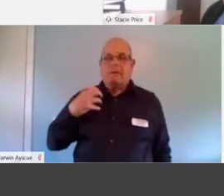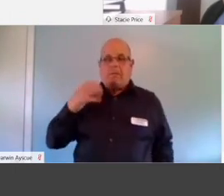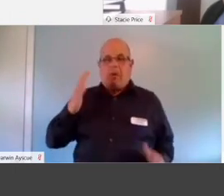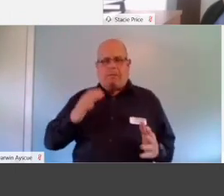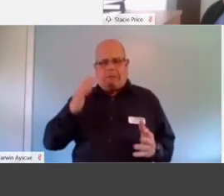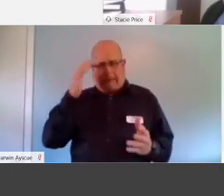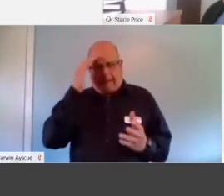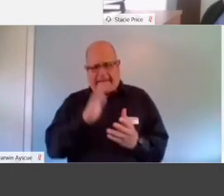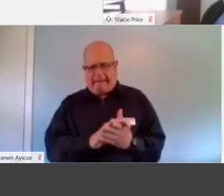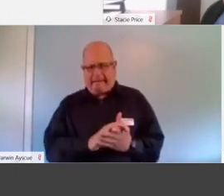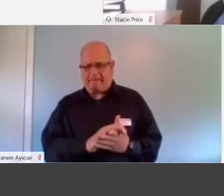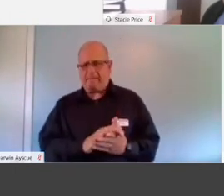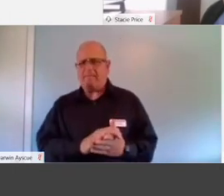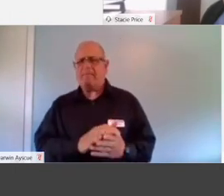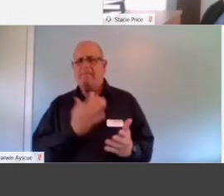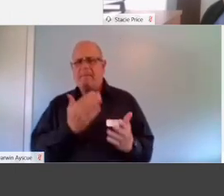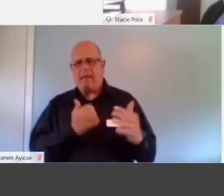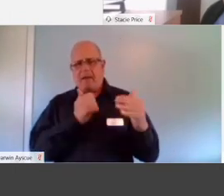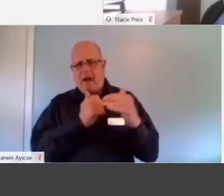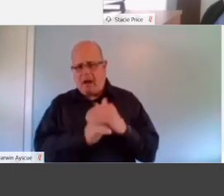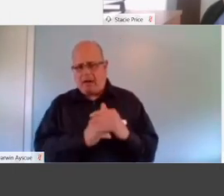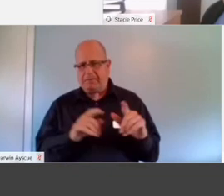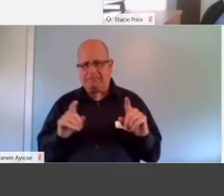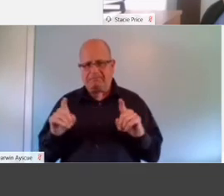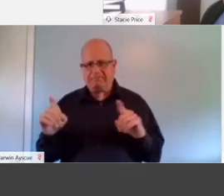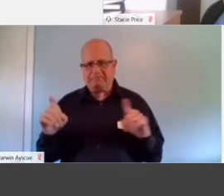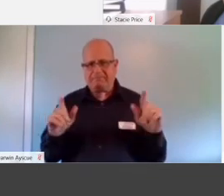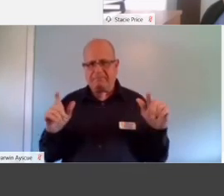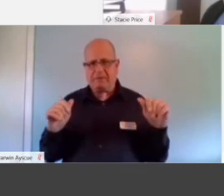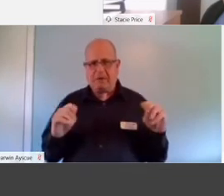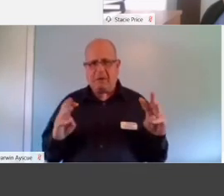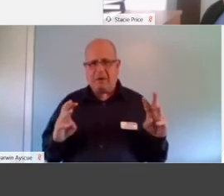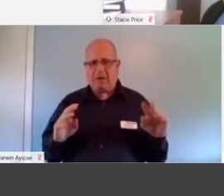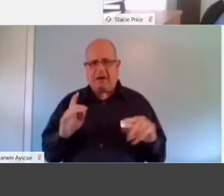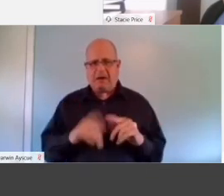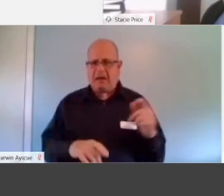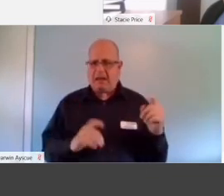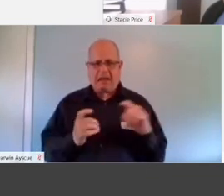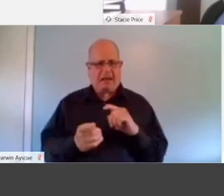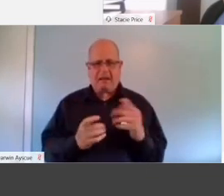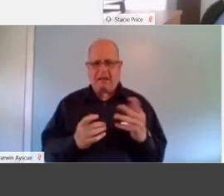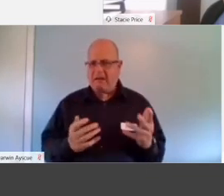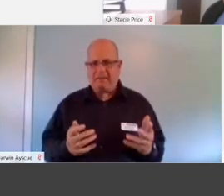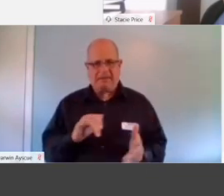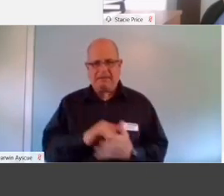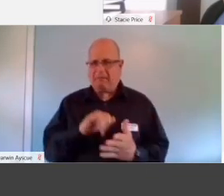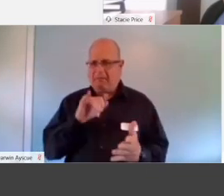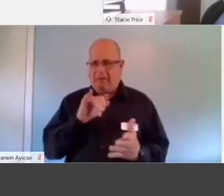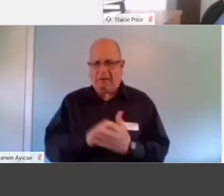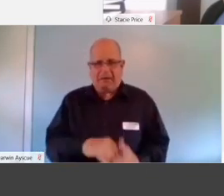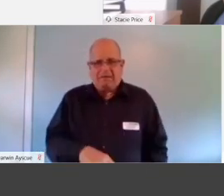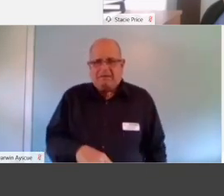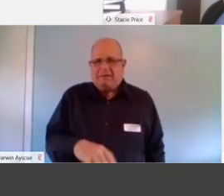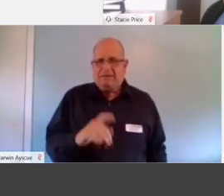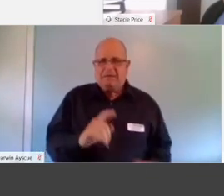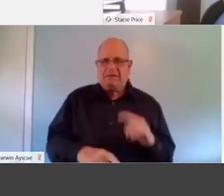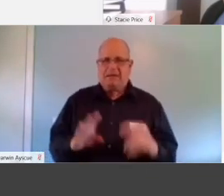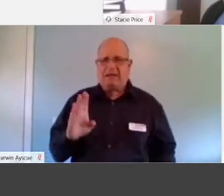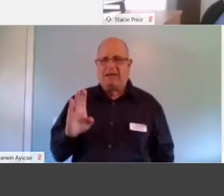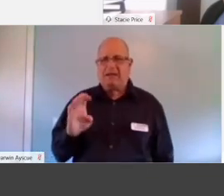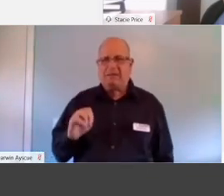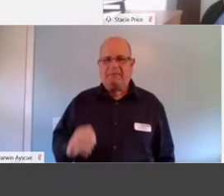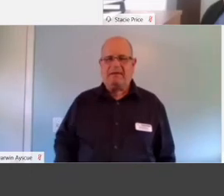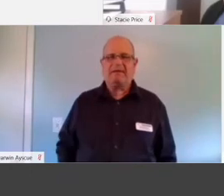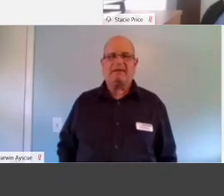may fall under one of those I just can't accommodate, this is an impossible type scenarios, I always